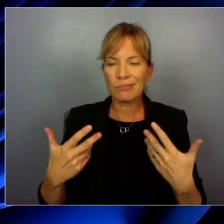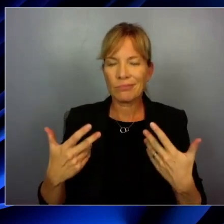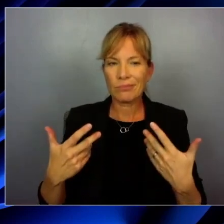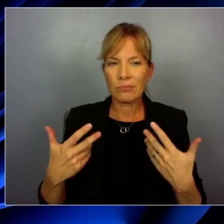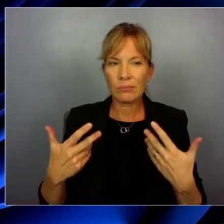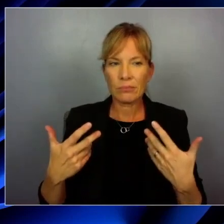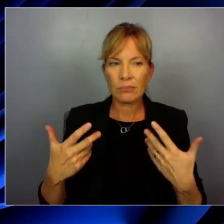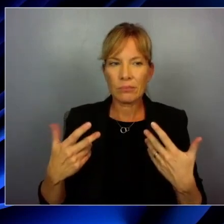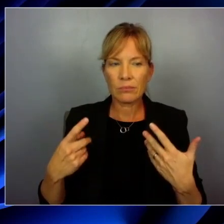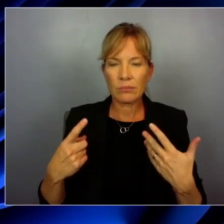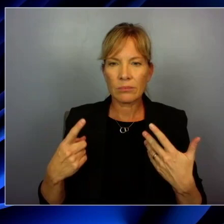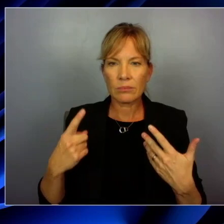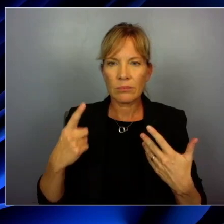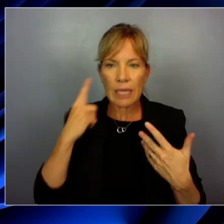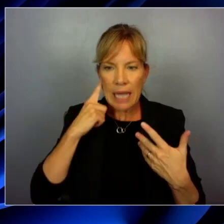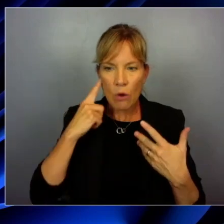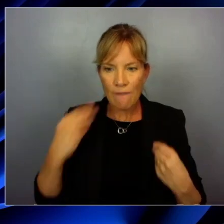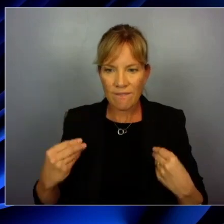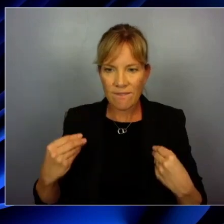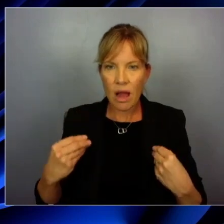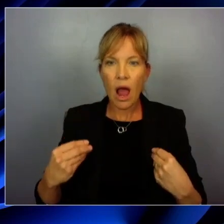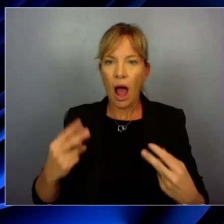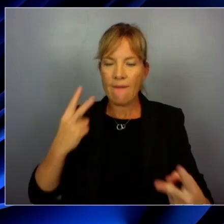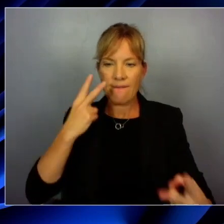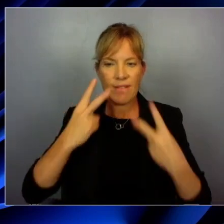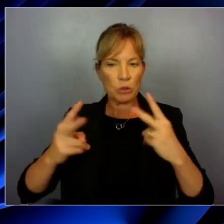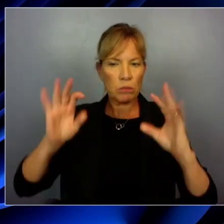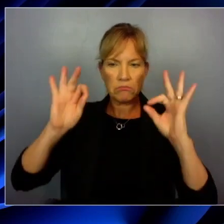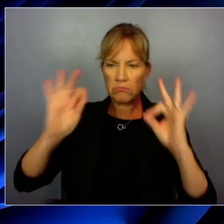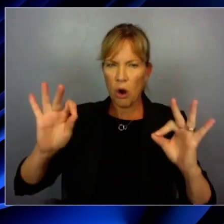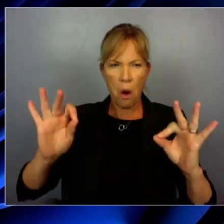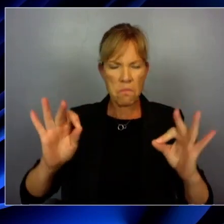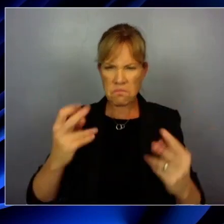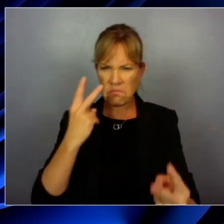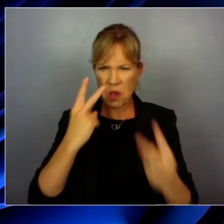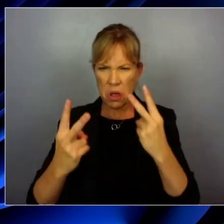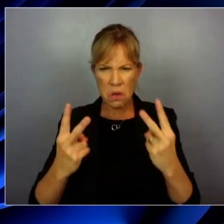And not only is it visually beautiful and visually inclusive,